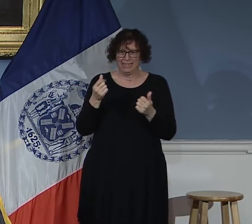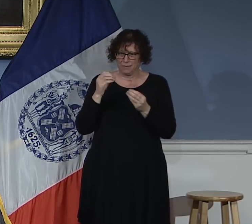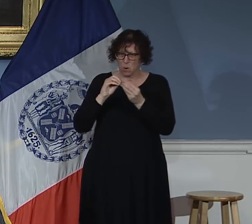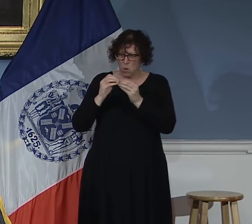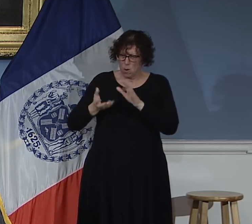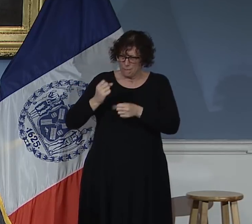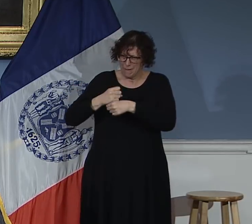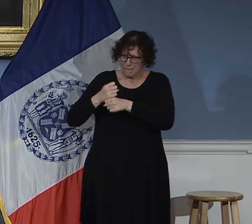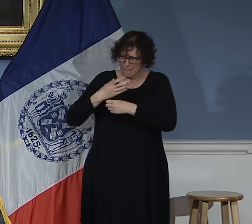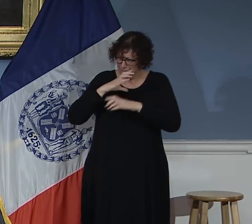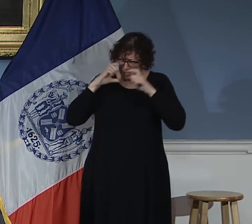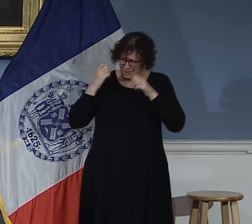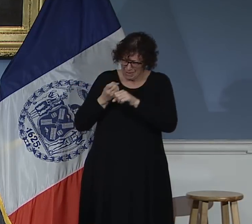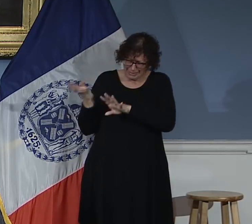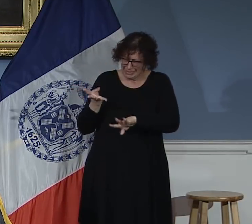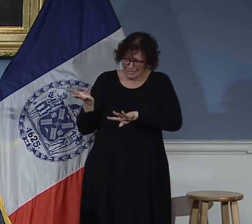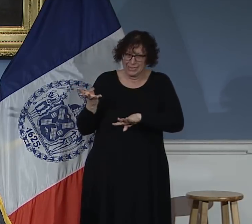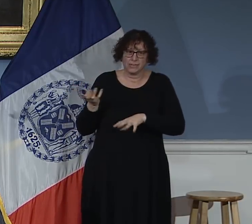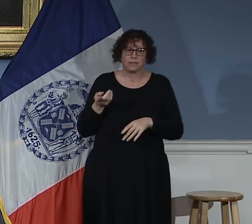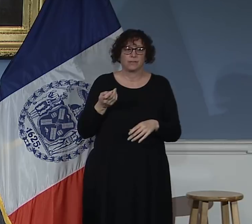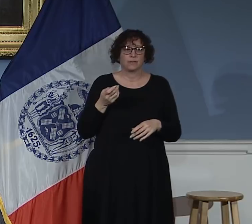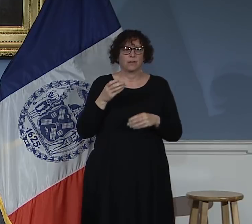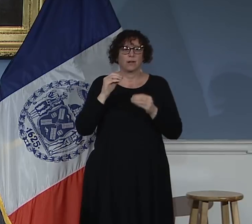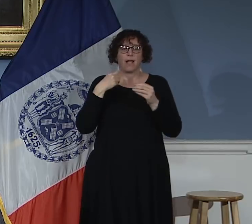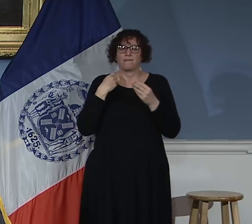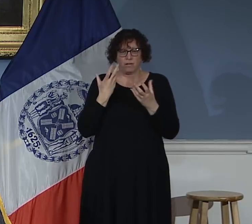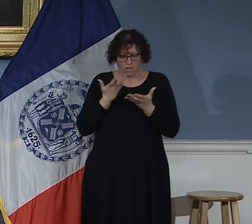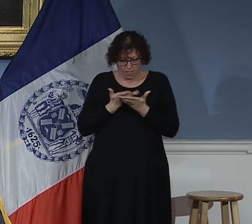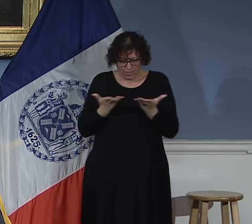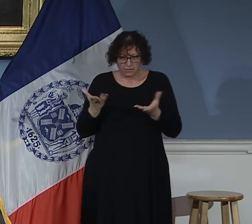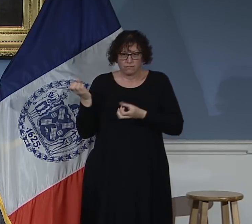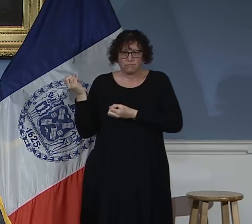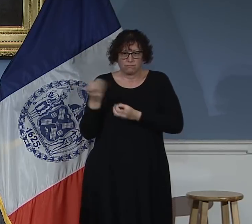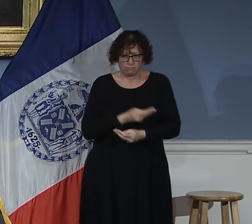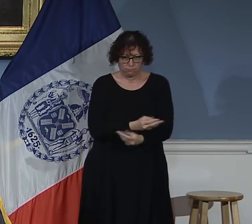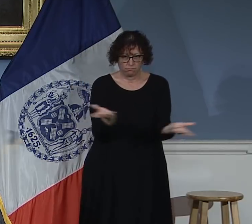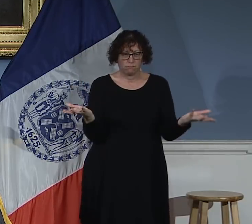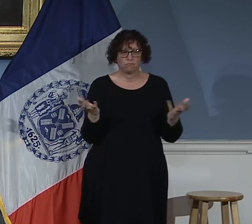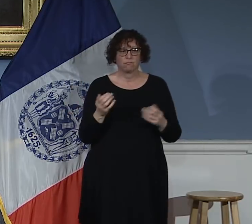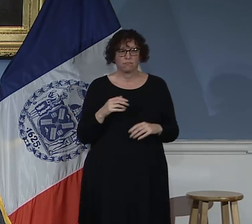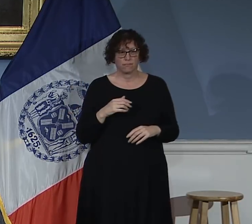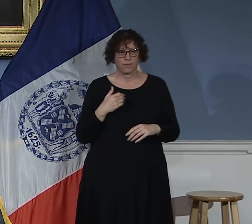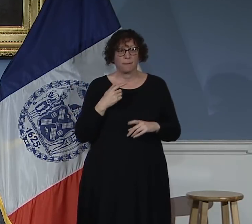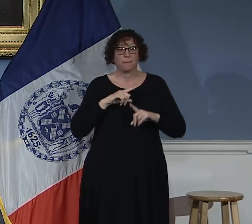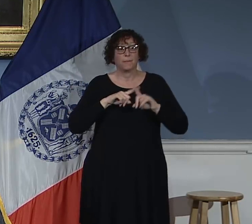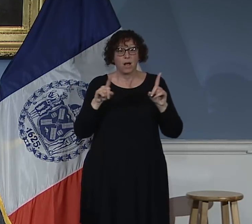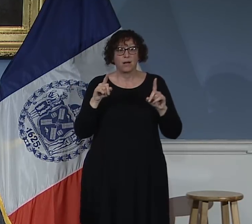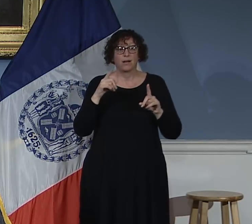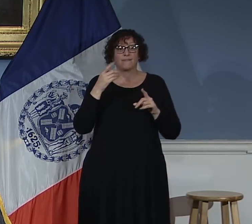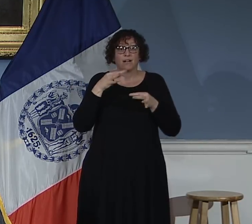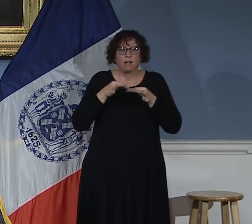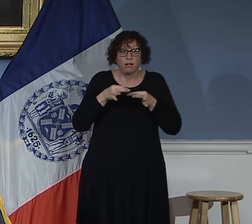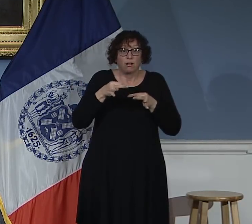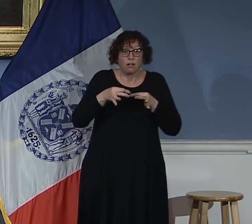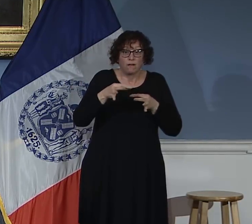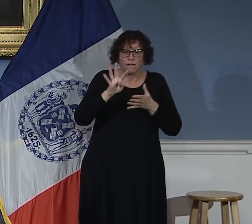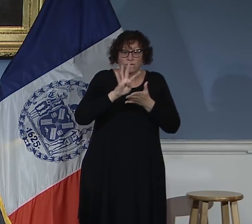COULD GET A TESA SDYTAMRE OF SUPPLIES THAT WOULD KEEP US OVMINFG ORAWRD . THERE'S CLEARLY TIME.